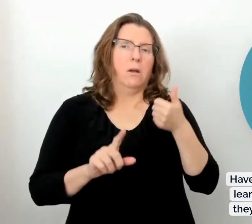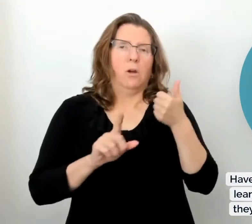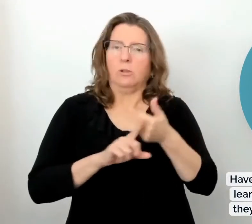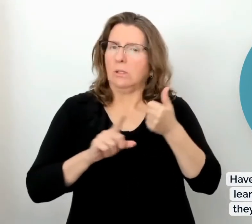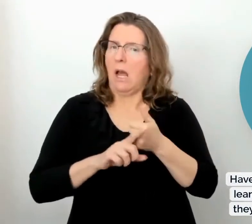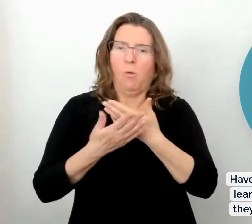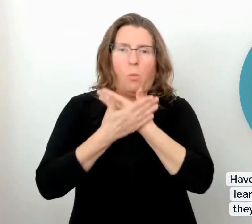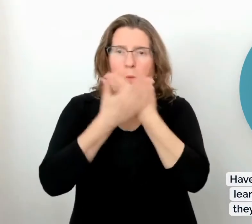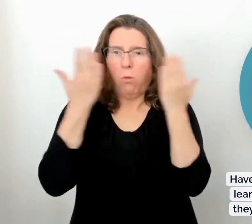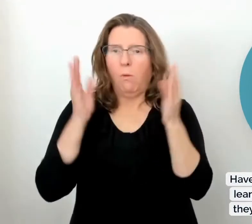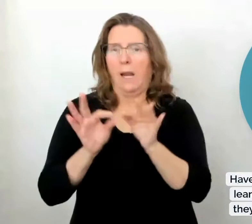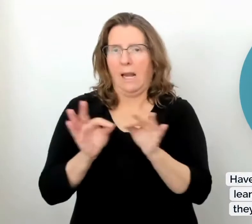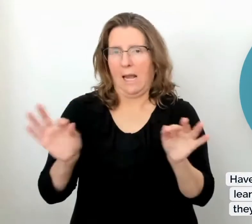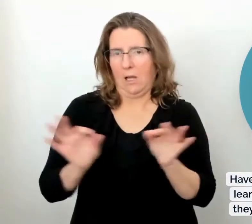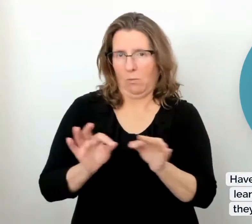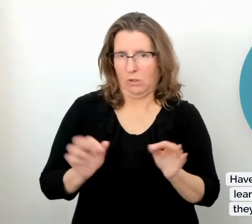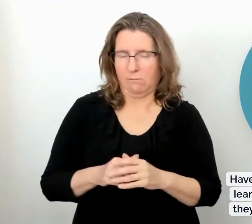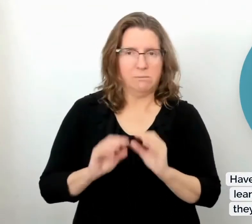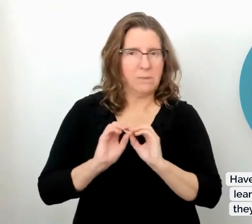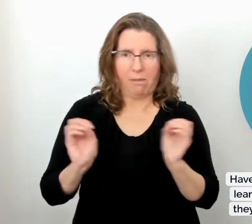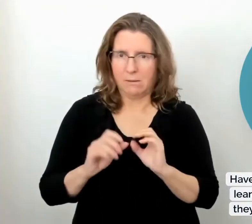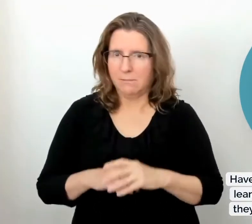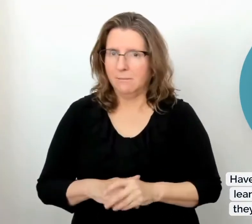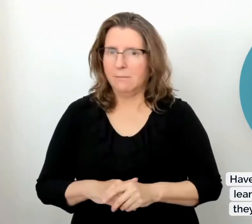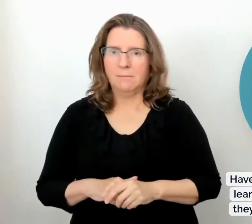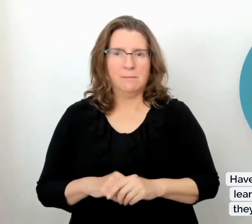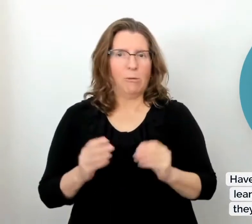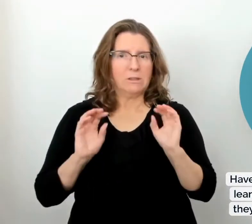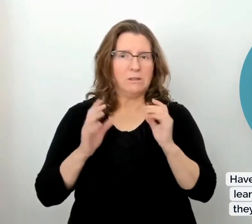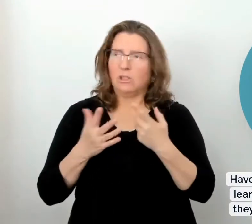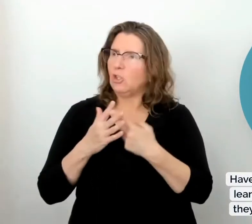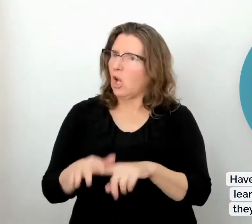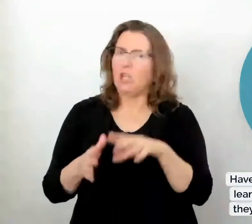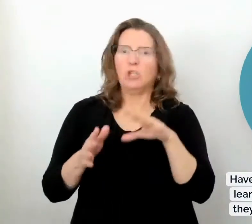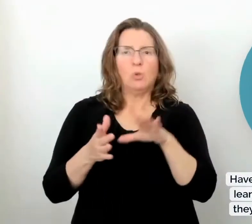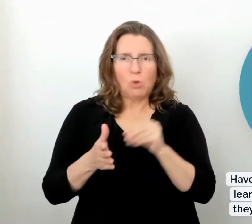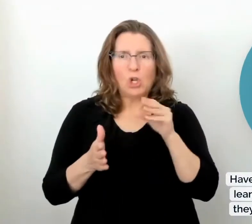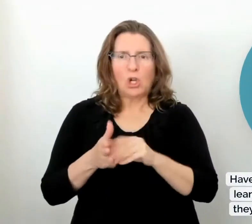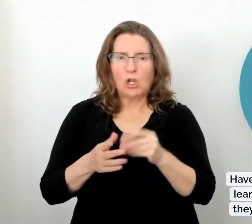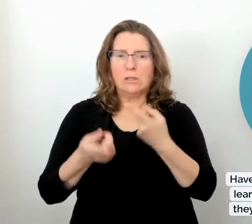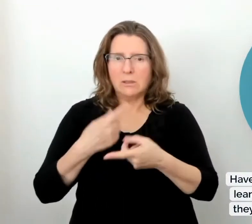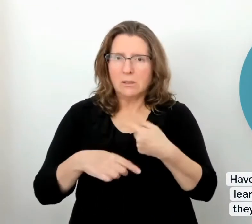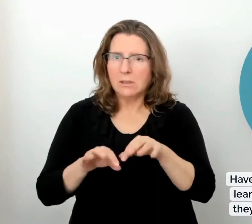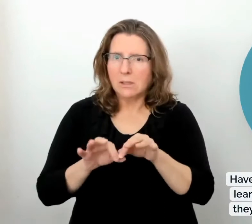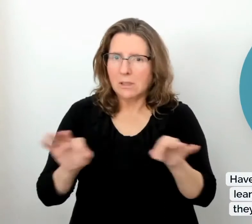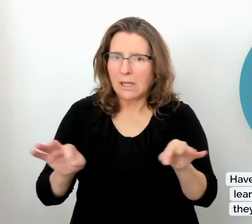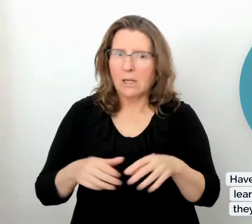She had no language, no language whatsoever. Once she was in our classroom she began to learn ASL.